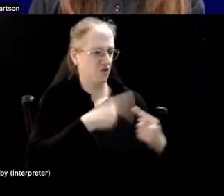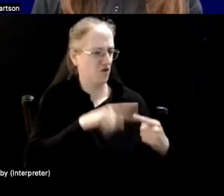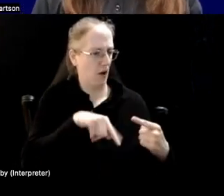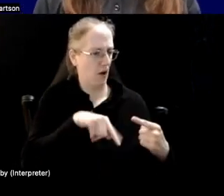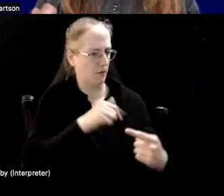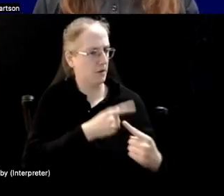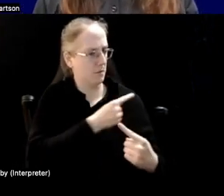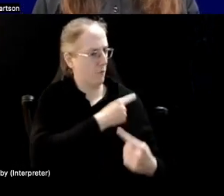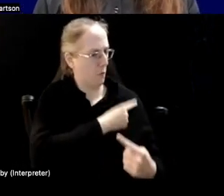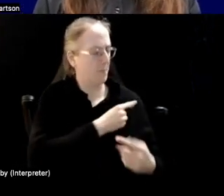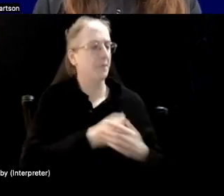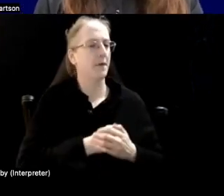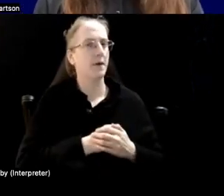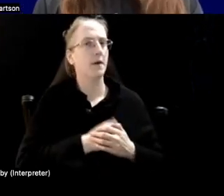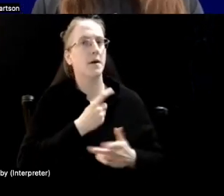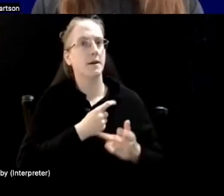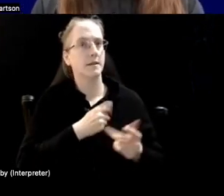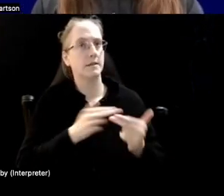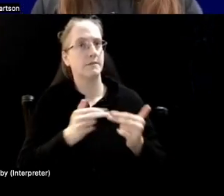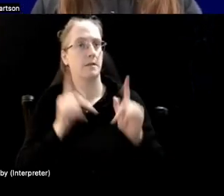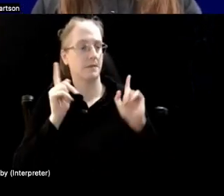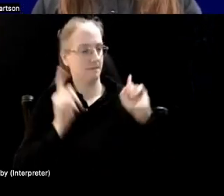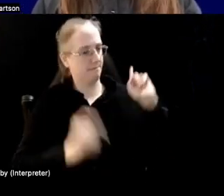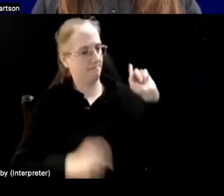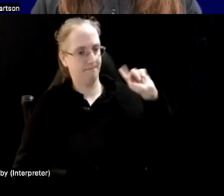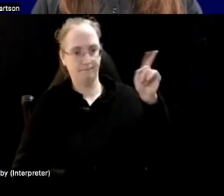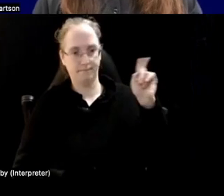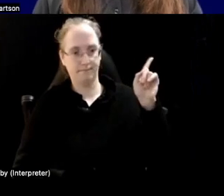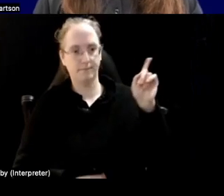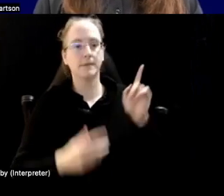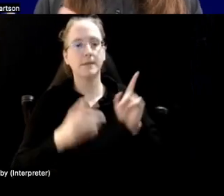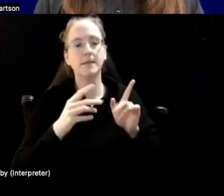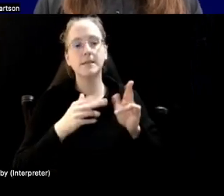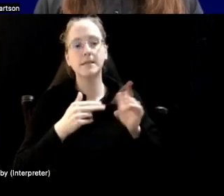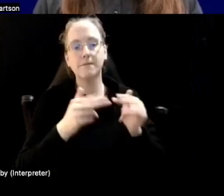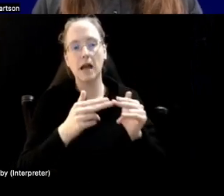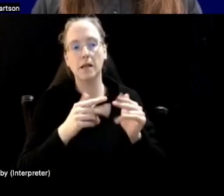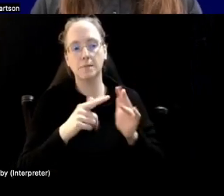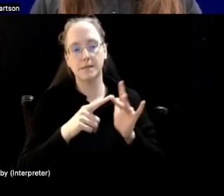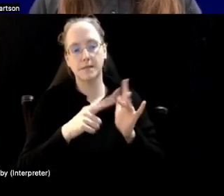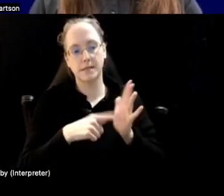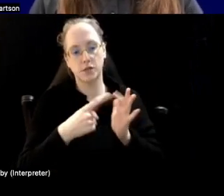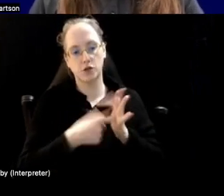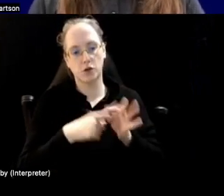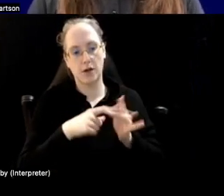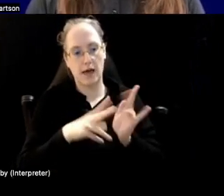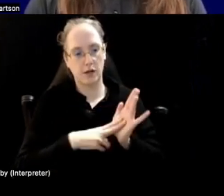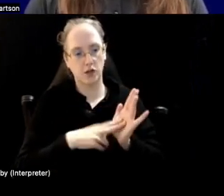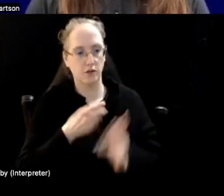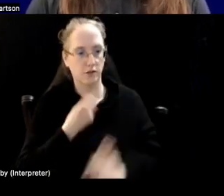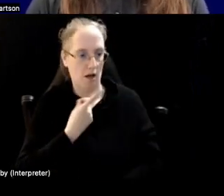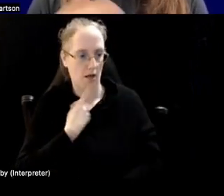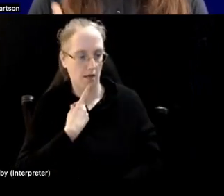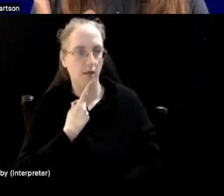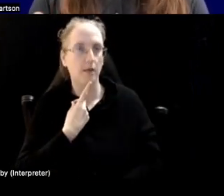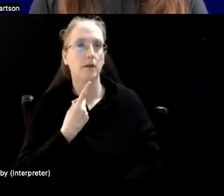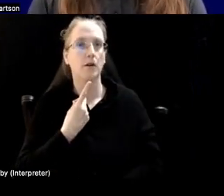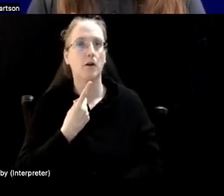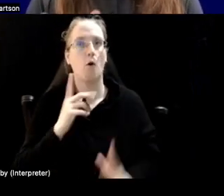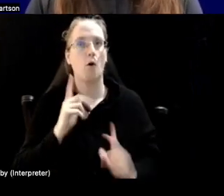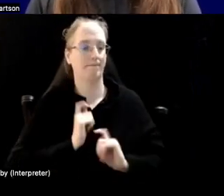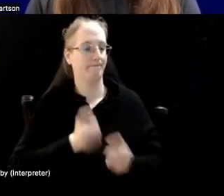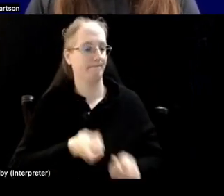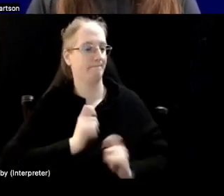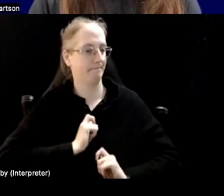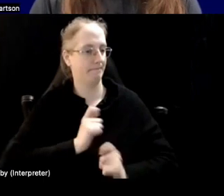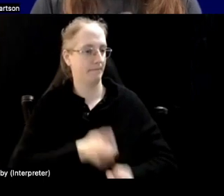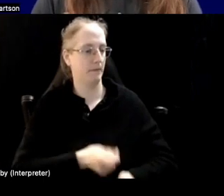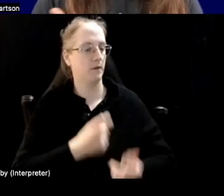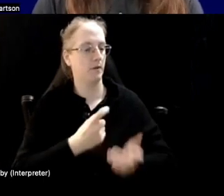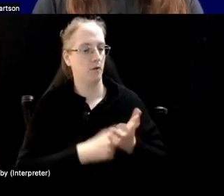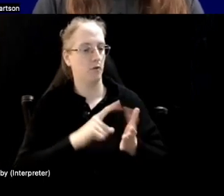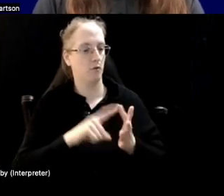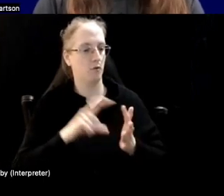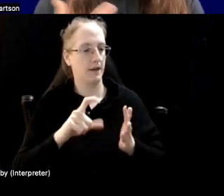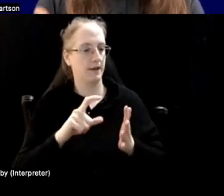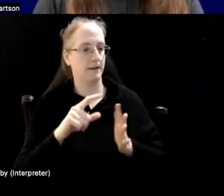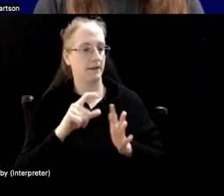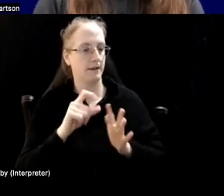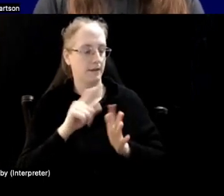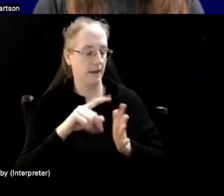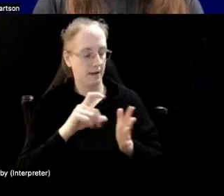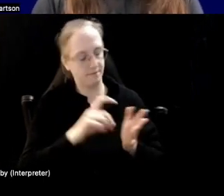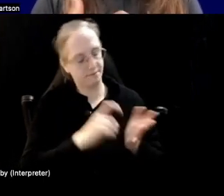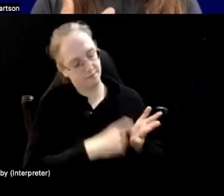I will call a developed interaction style or a reciprocal interaction or an interaction that has